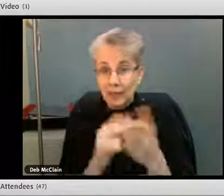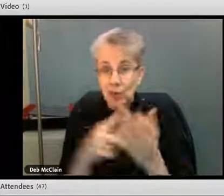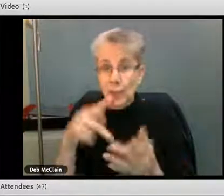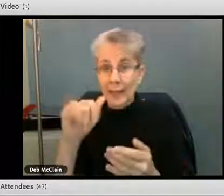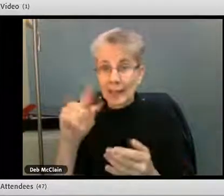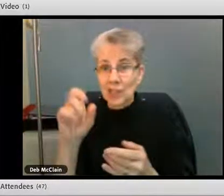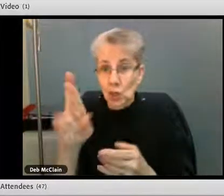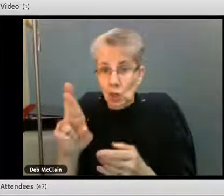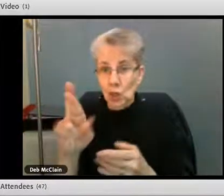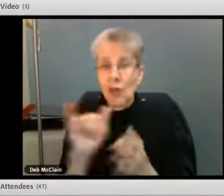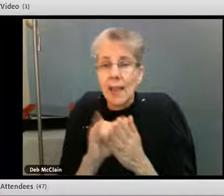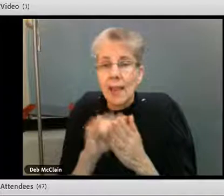and use it as you please.